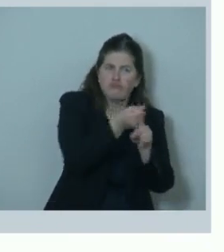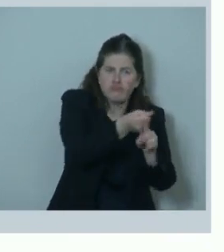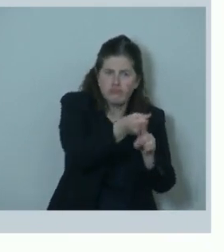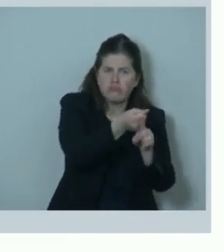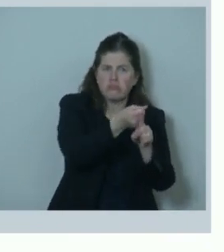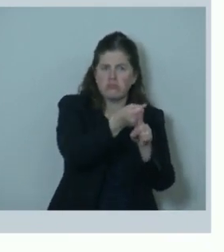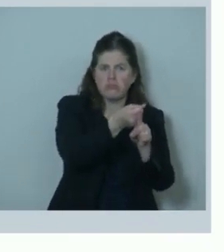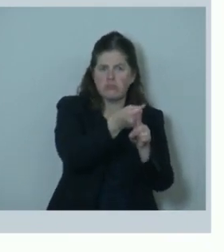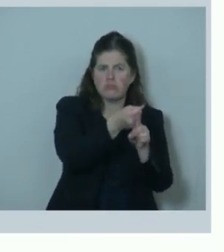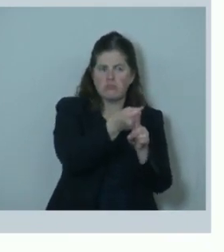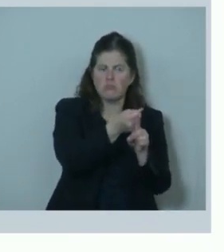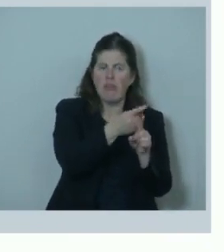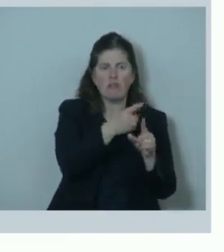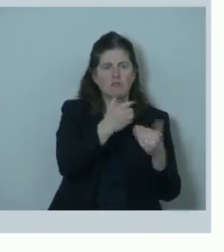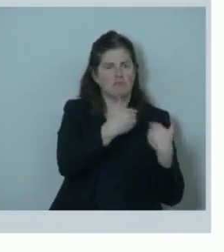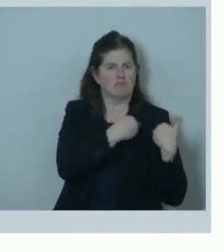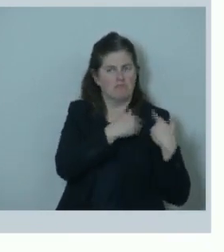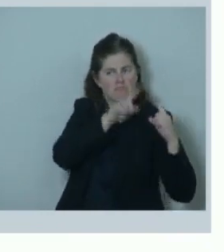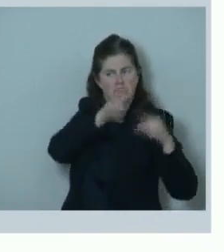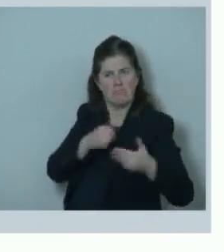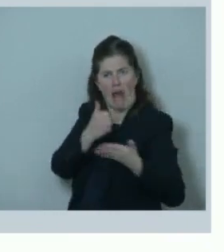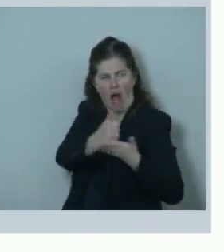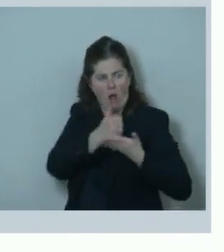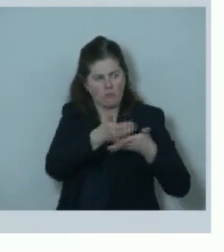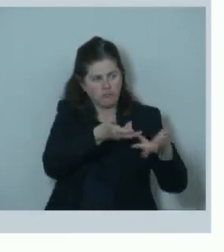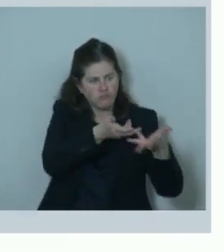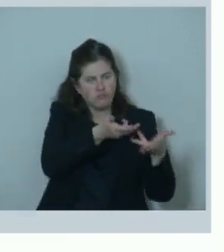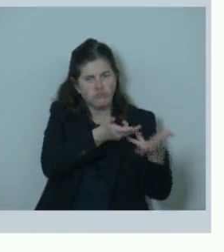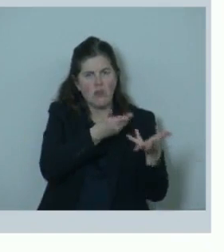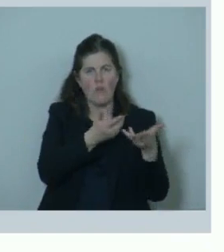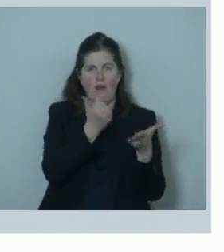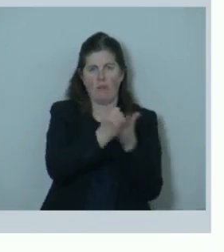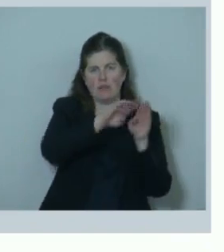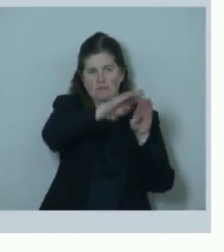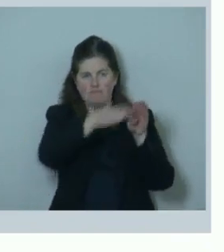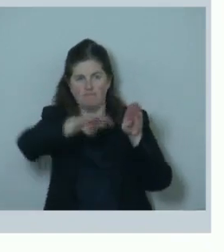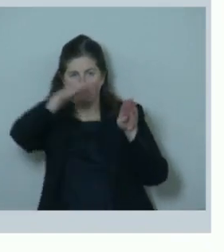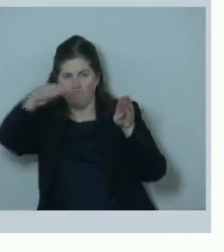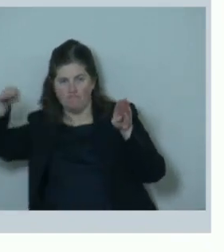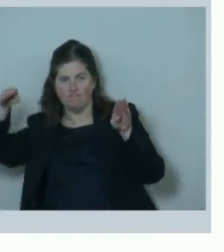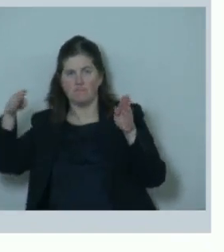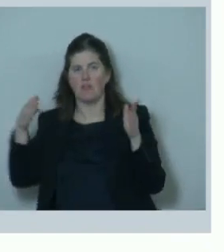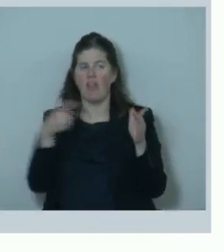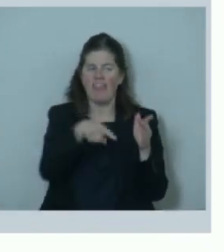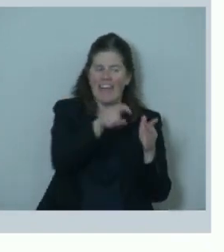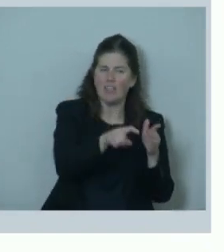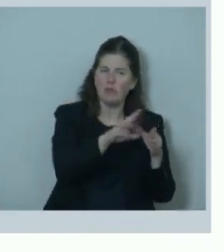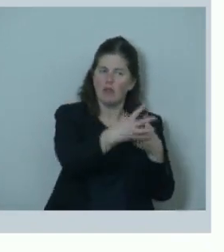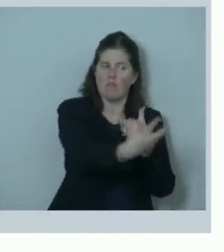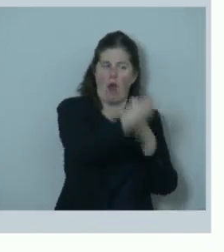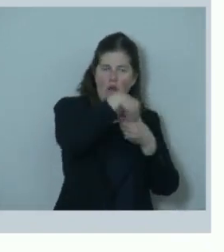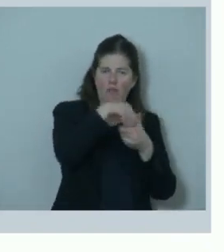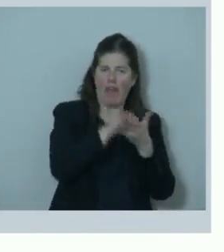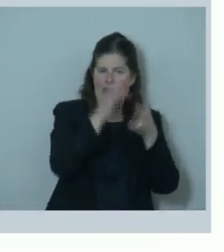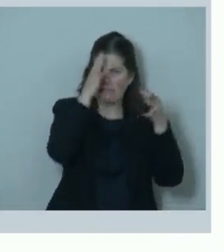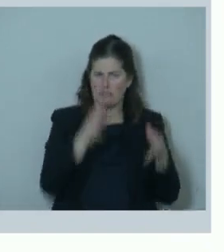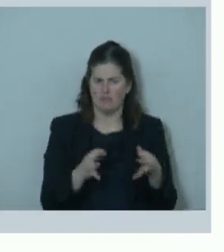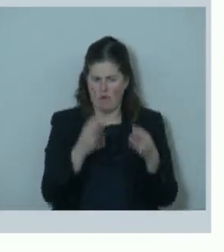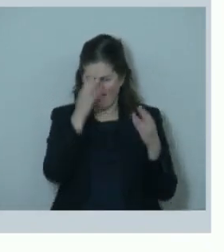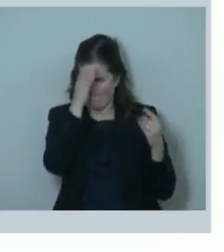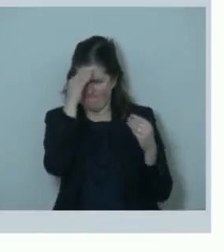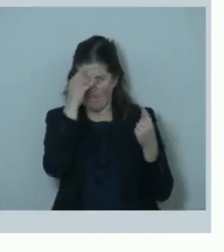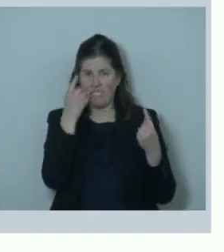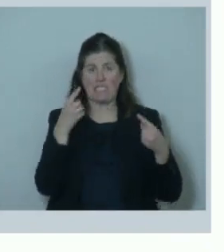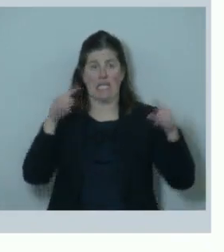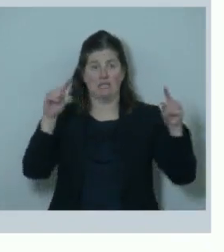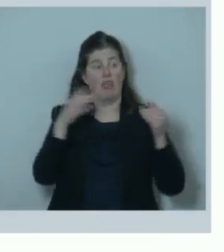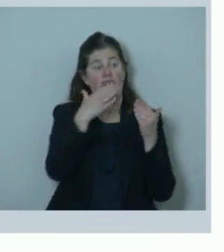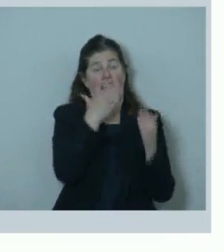LOCAL GOVERNMENT, THEY LICENSE BUSINESS, THEY ARE LEADING THE STATE, THEY HAVE BEEN ALSO PARTICULARLY RESPONSIVE AND RESPONSIBLE FOR FLATTENING THE CURVE.